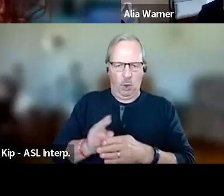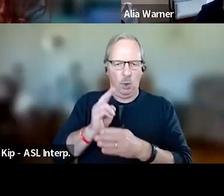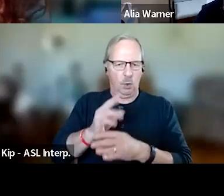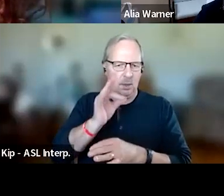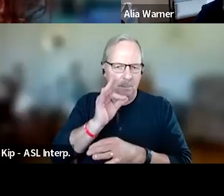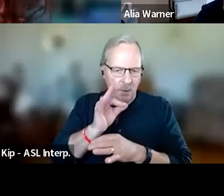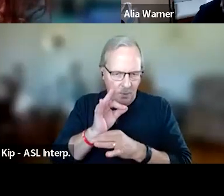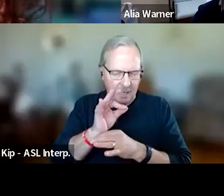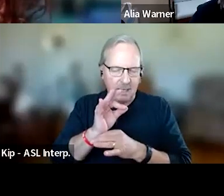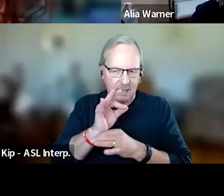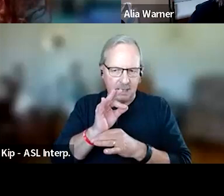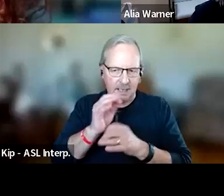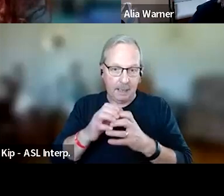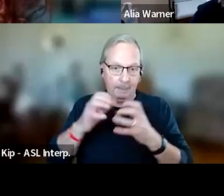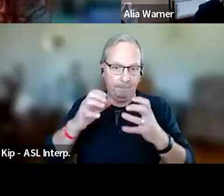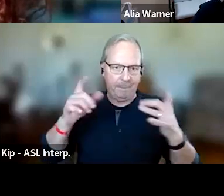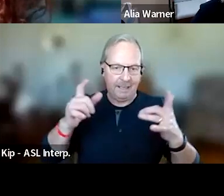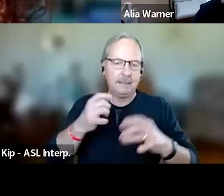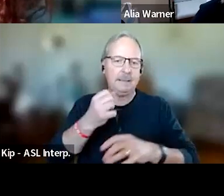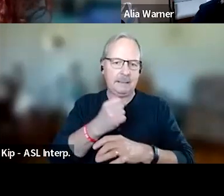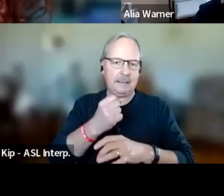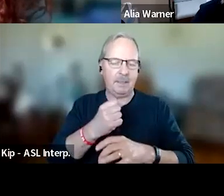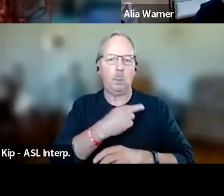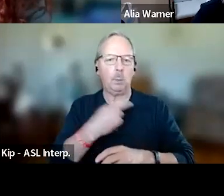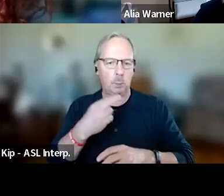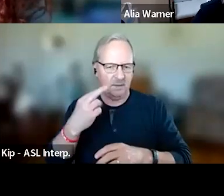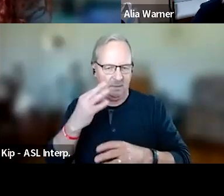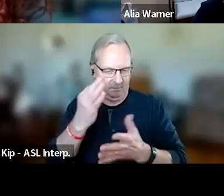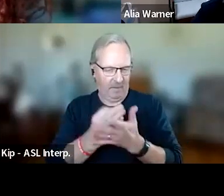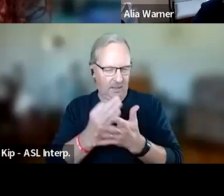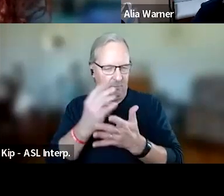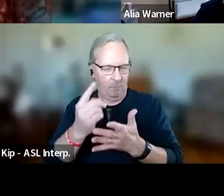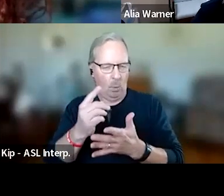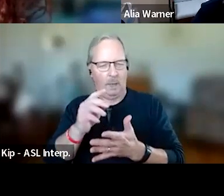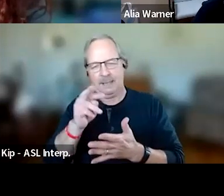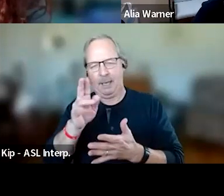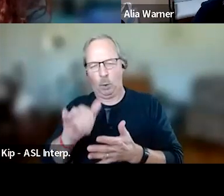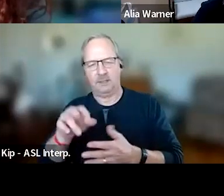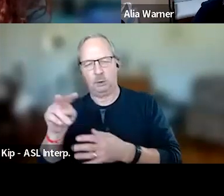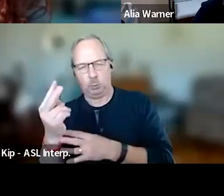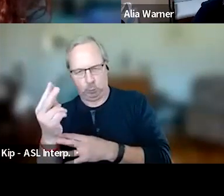of the biggest substance risk factors for psychosis too, which is interesting because as a society we don't